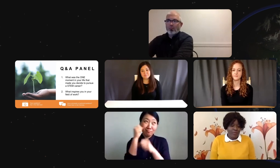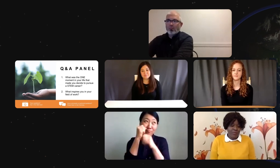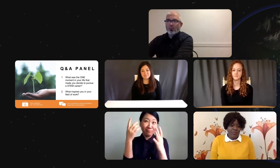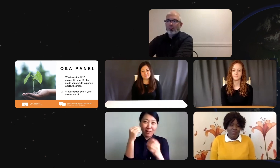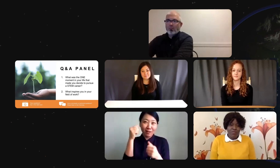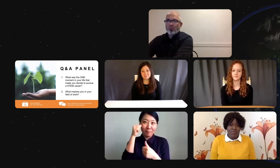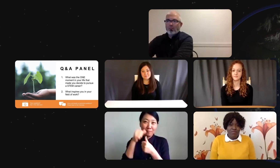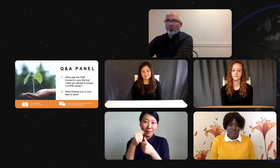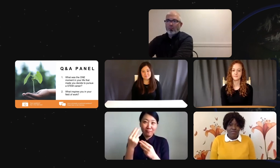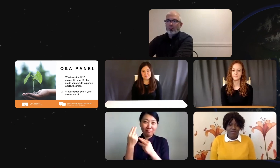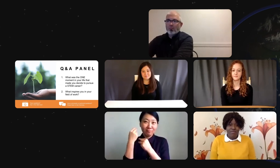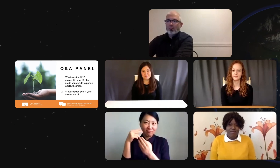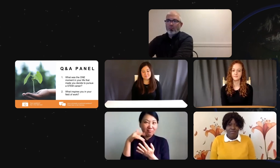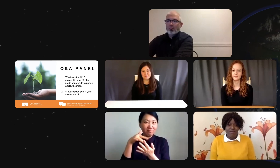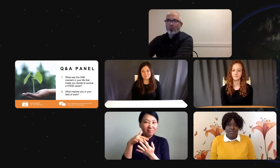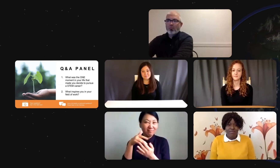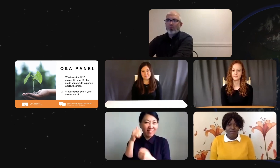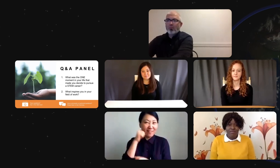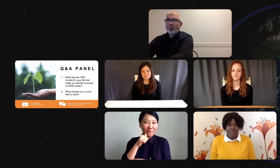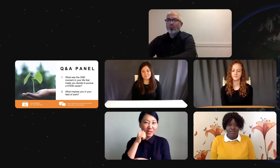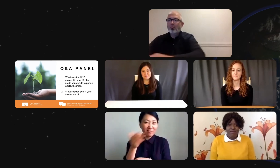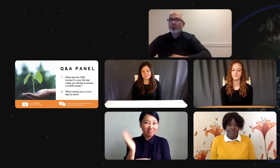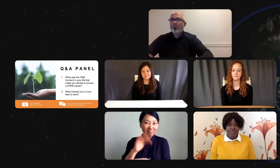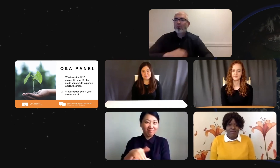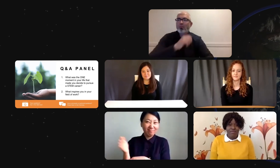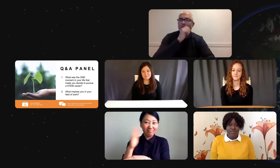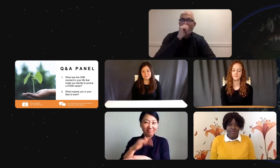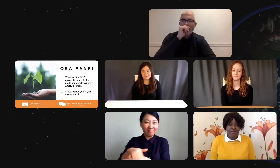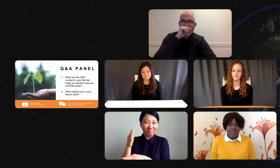I'm thinking I'd study everyday. All day.